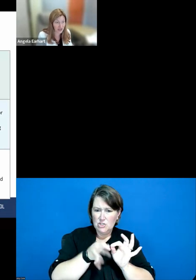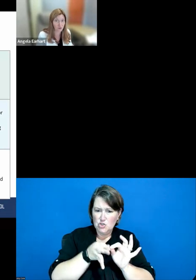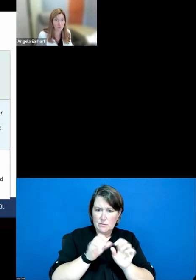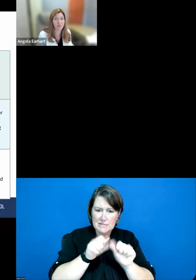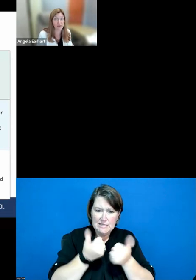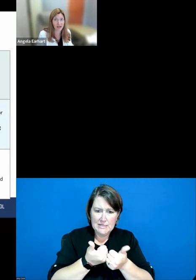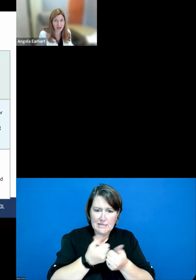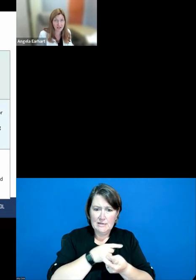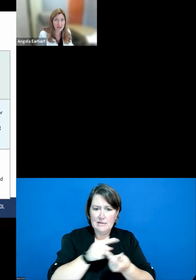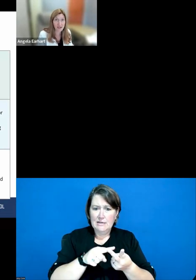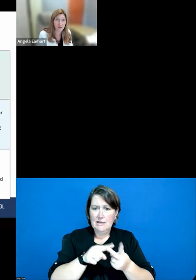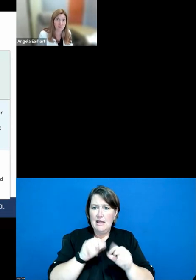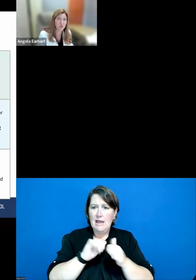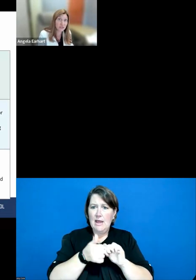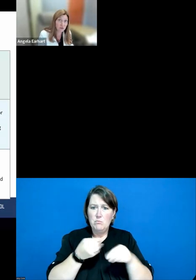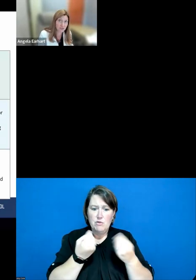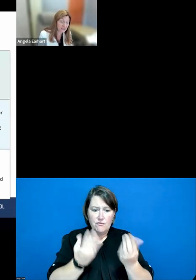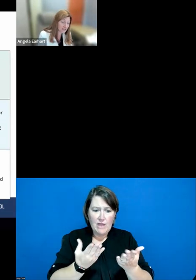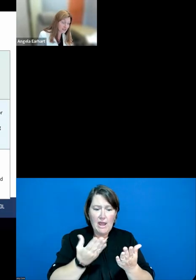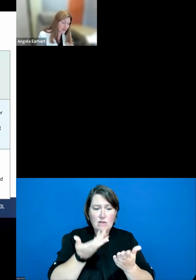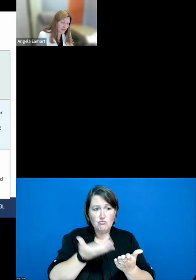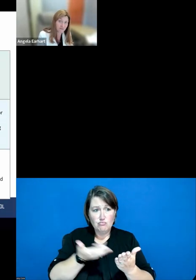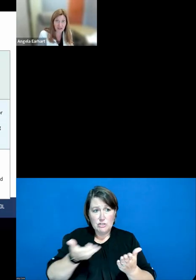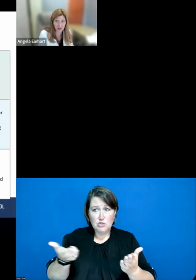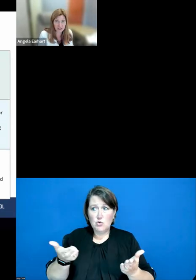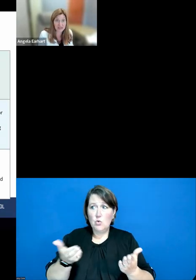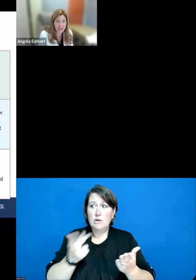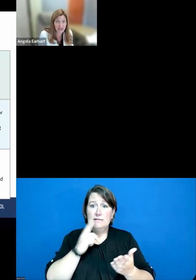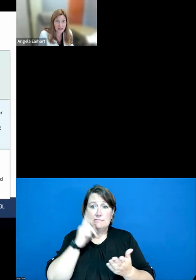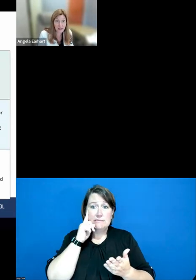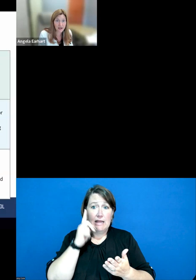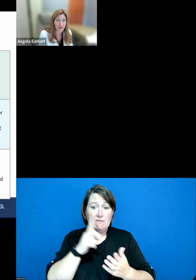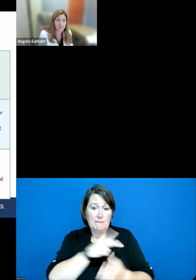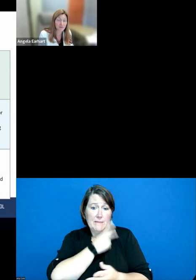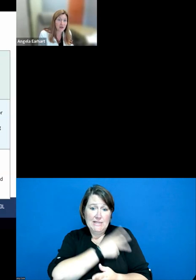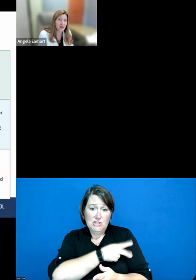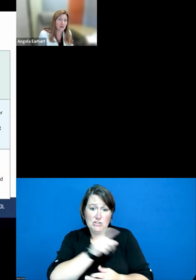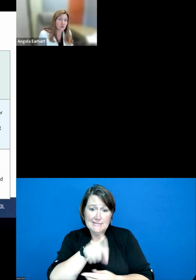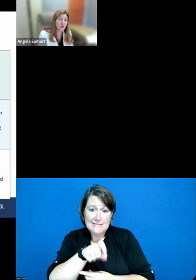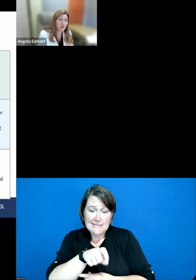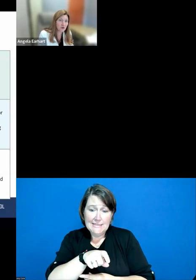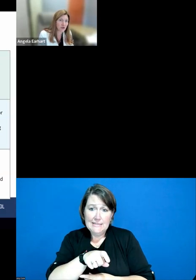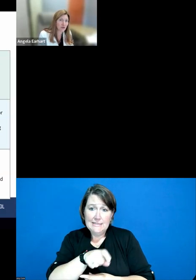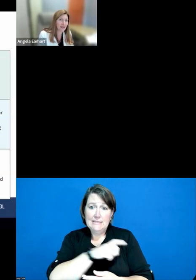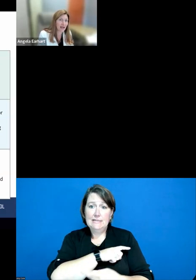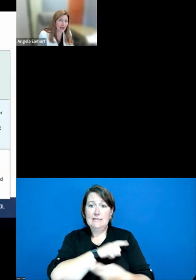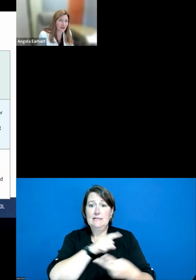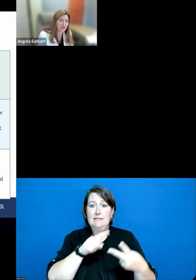how do we provide the resources that patients need. Number two, there's a lack of